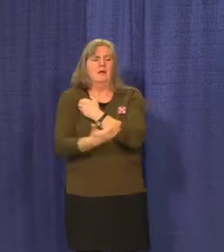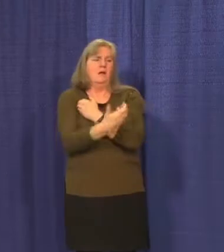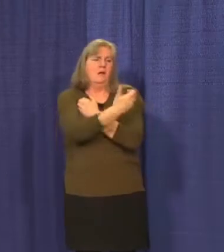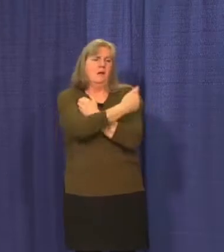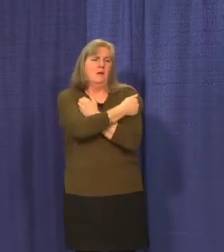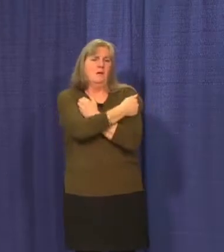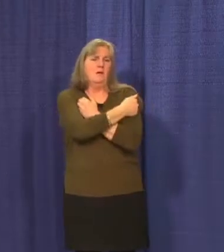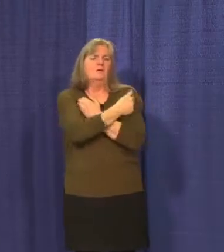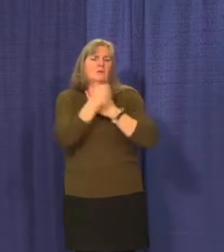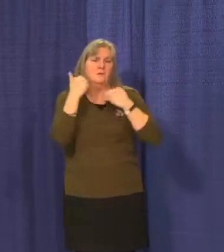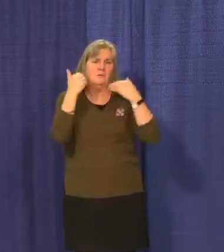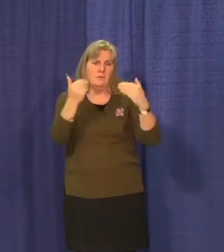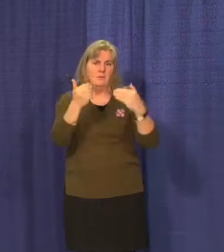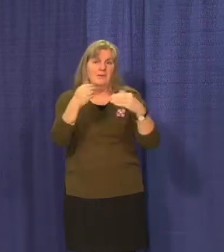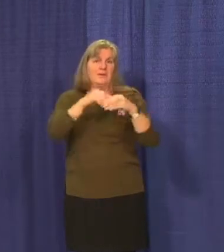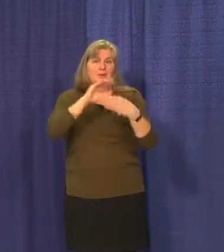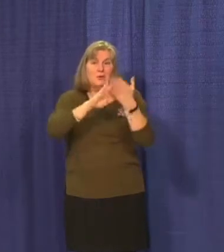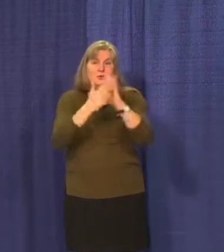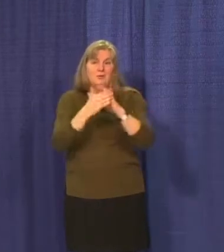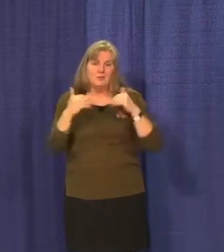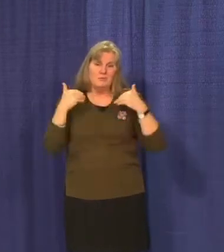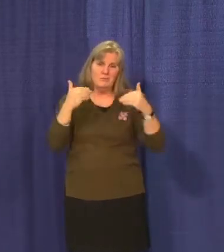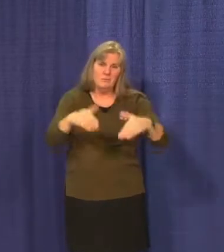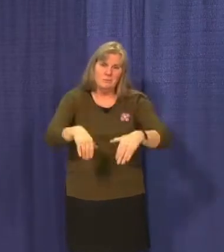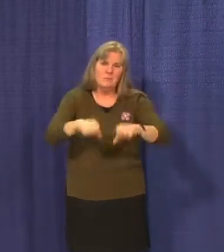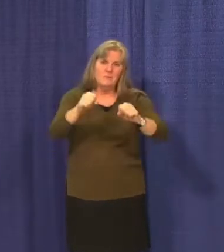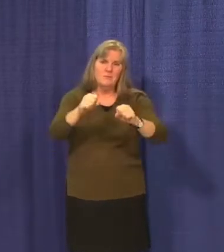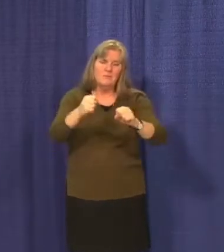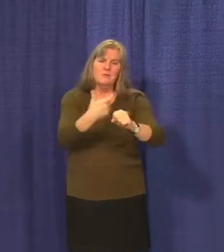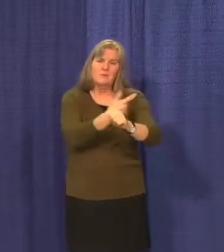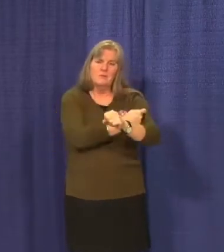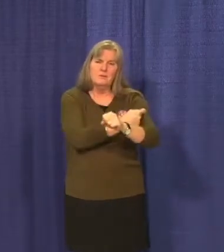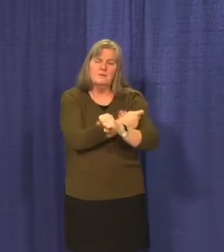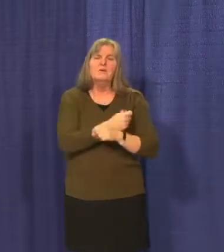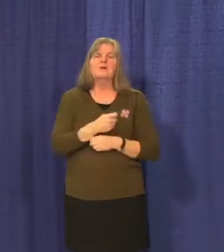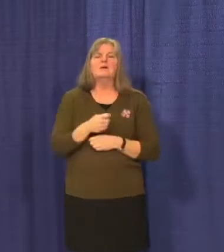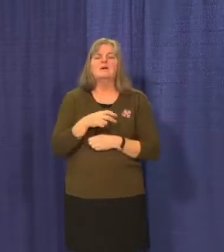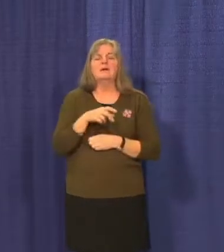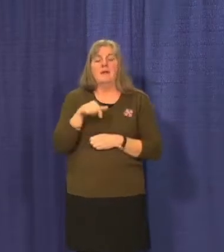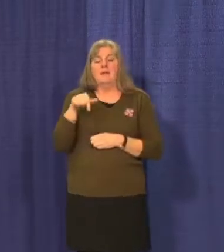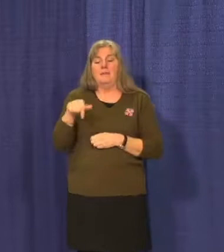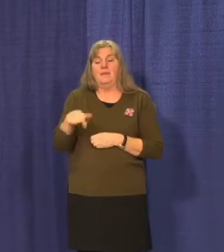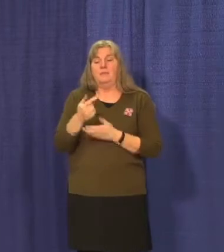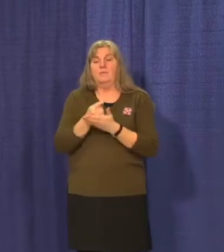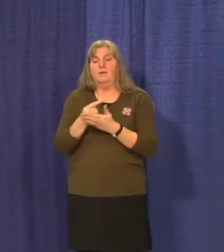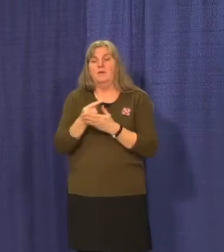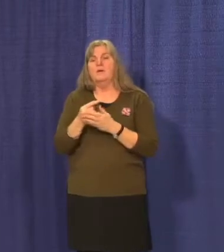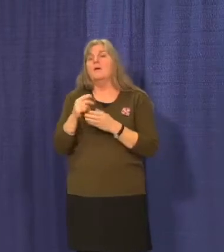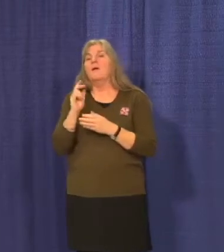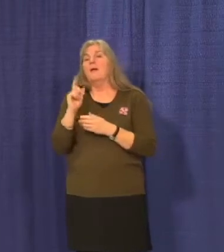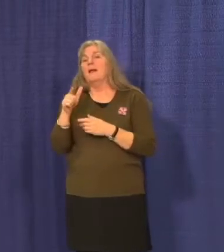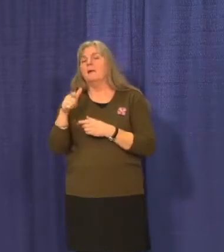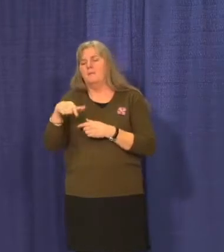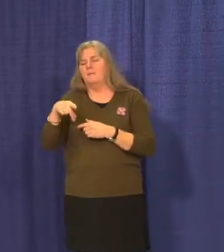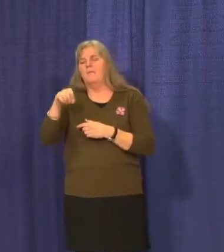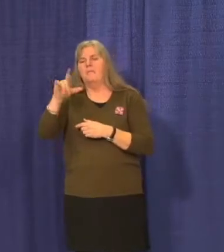Get your shot when the clinic is in your community. They mobile teams will be in Pali Crossing later this week.